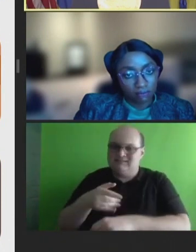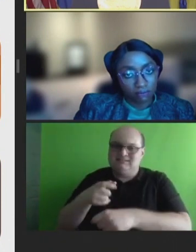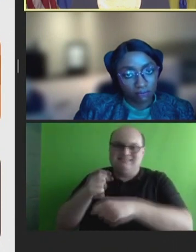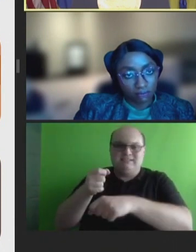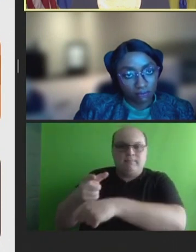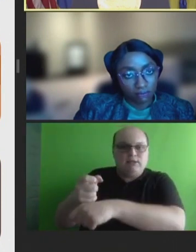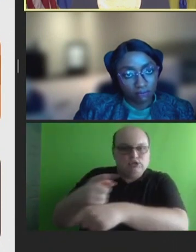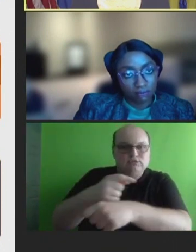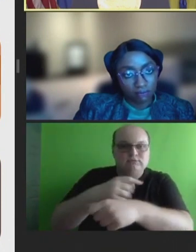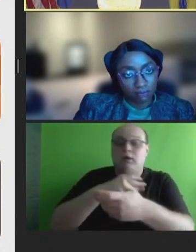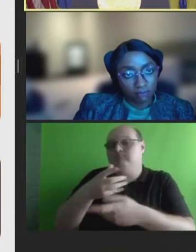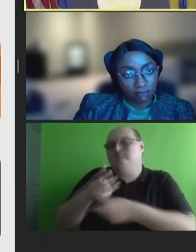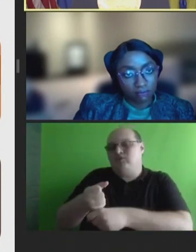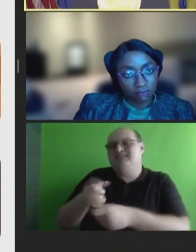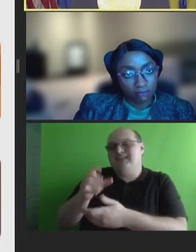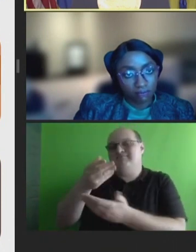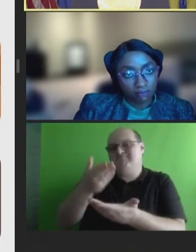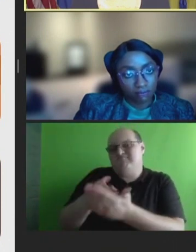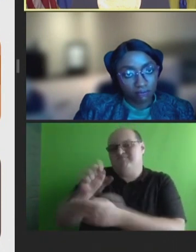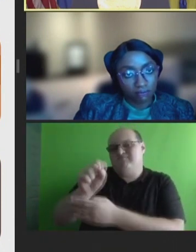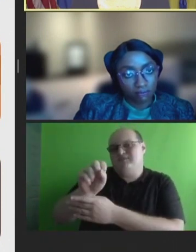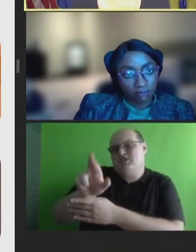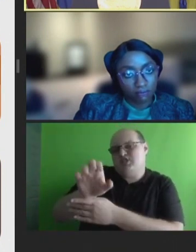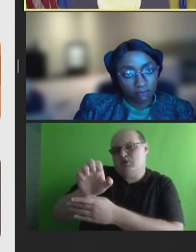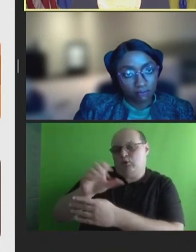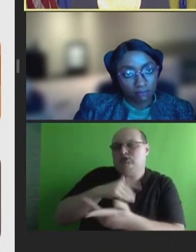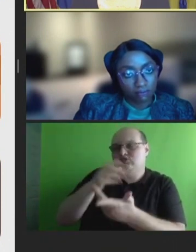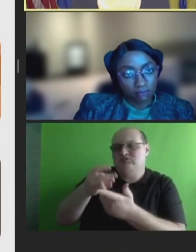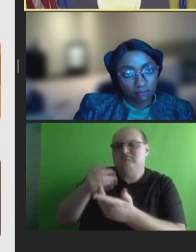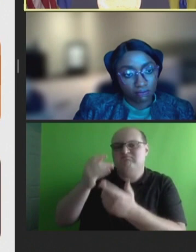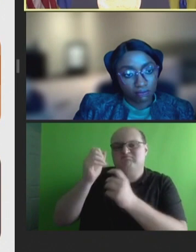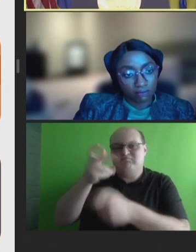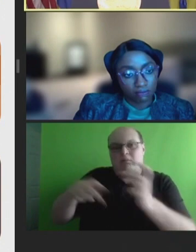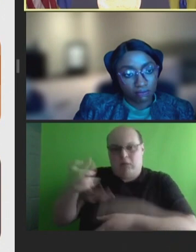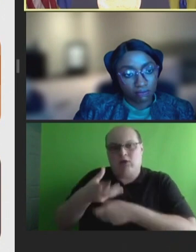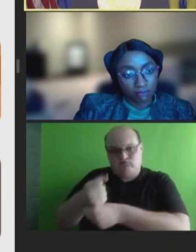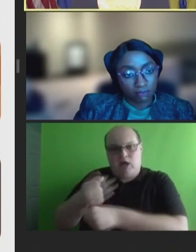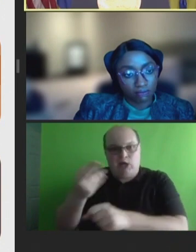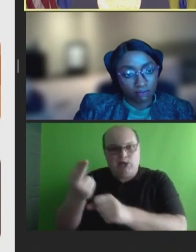You know, another challenge was the complex and challenging guidance that was provided.